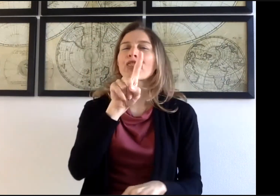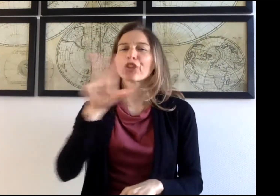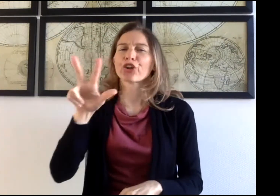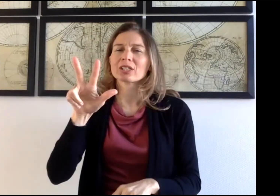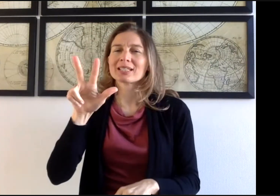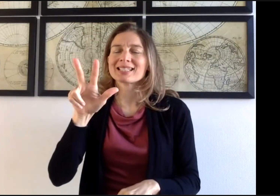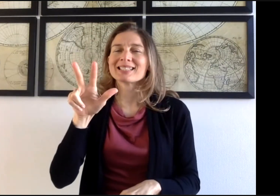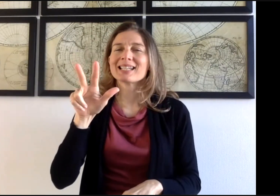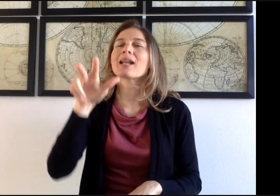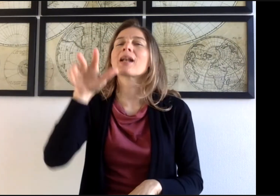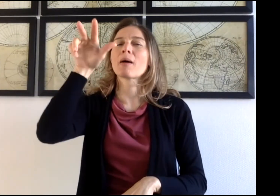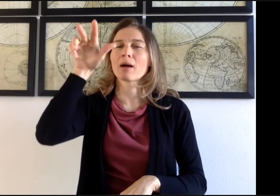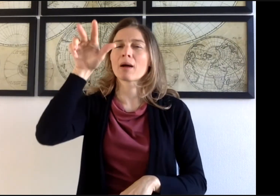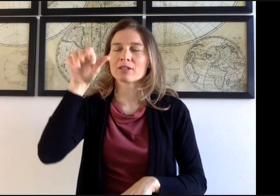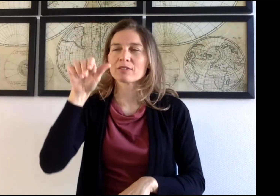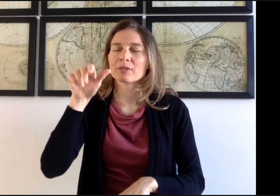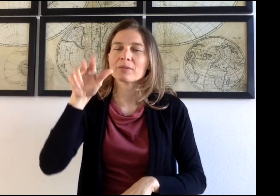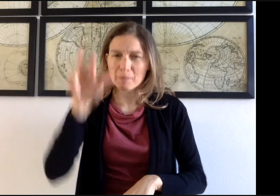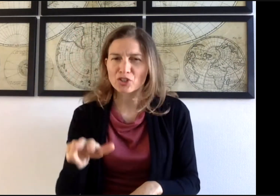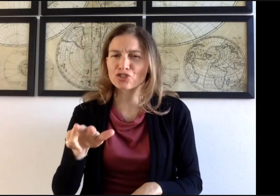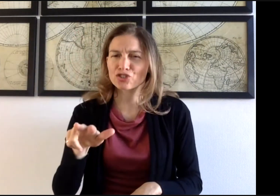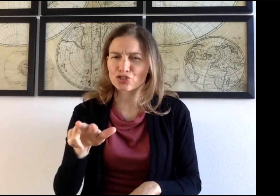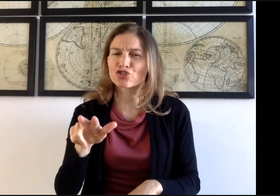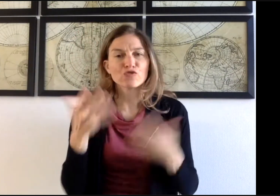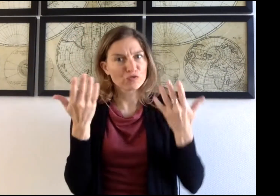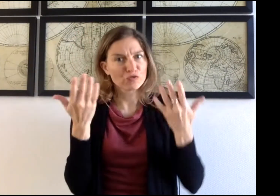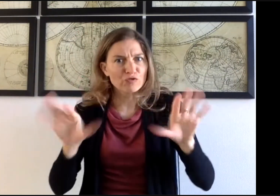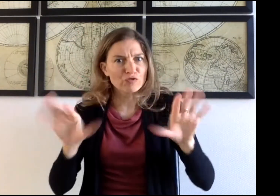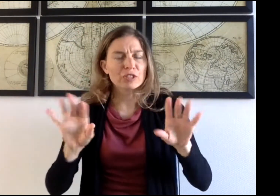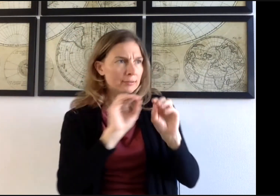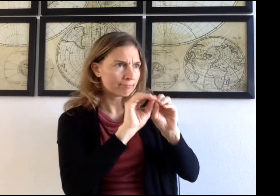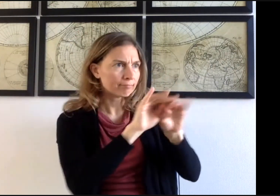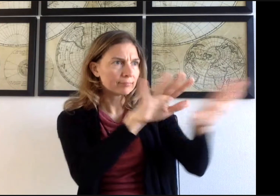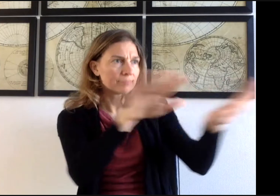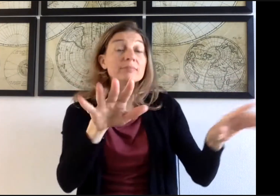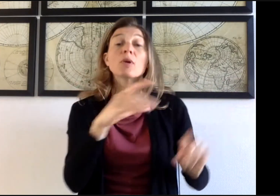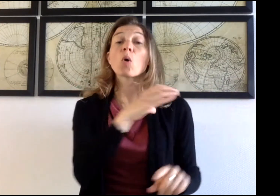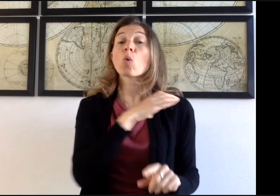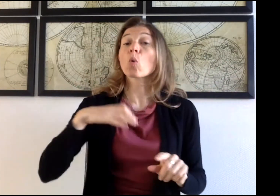and copied to all who are responsible for the response in the Commission.